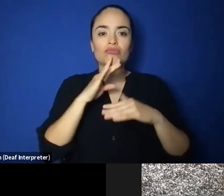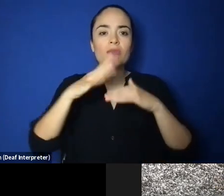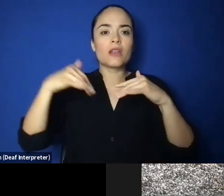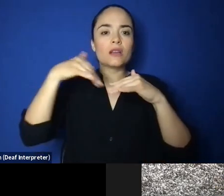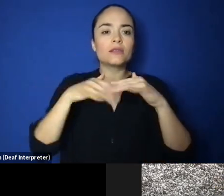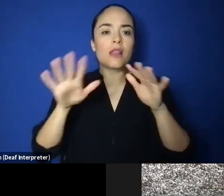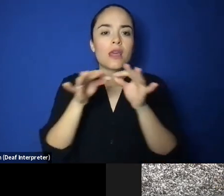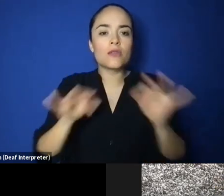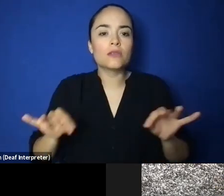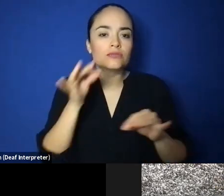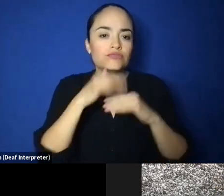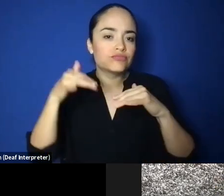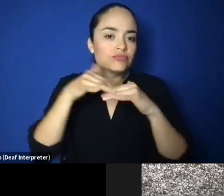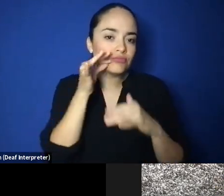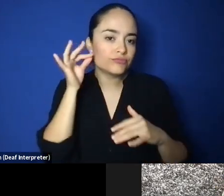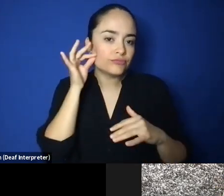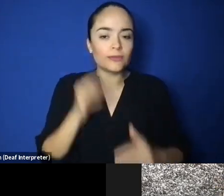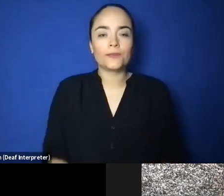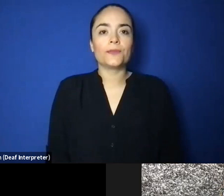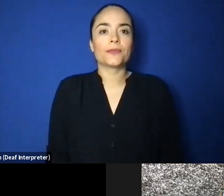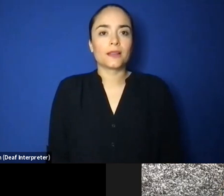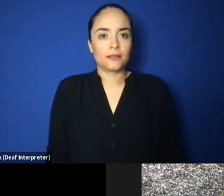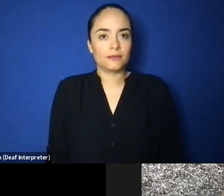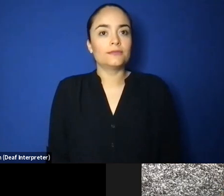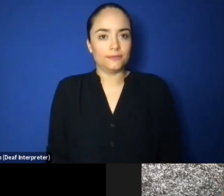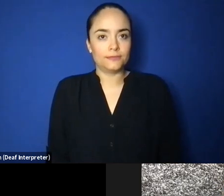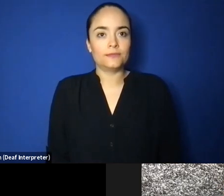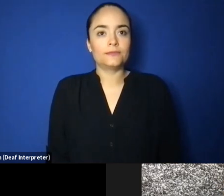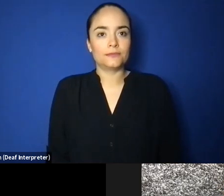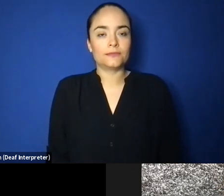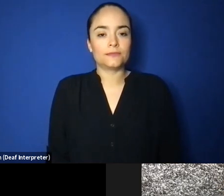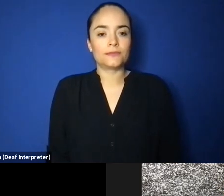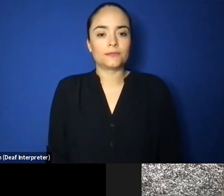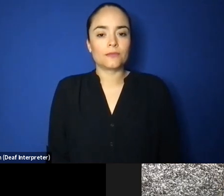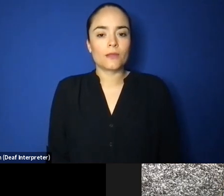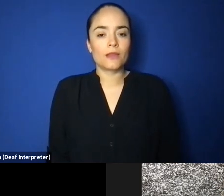Waabshensheenh dodem. [I am Marten clan] Wasauksing doonjibaah. [I am from Wasauksing] Toronto ndoonjiinh. [I live in Toronto] Anishinaabe nini ndow. [I am Anishinaabe - my pronouns are he/him].